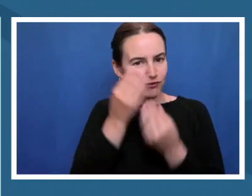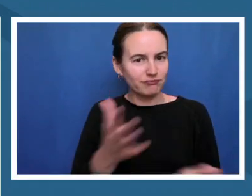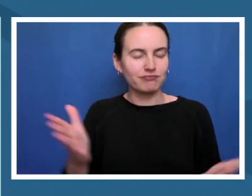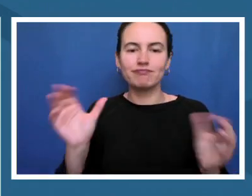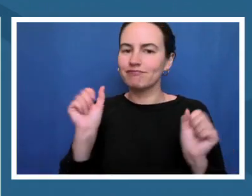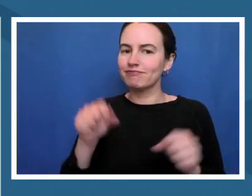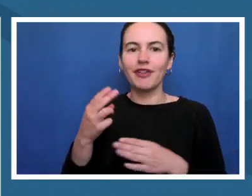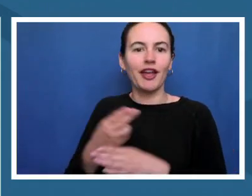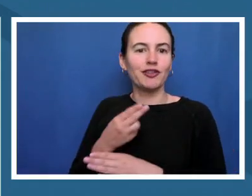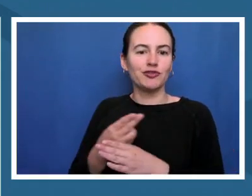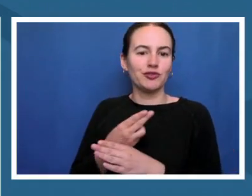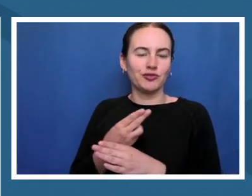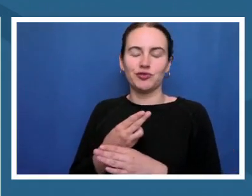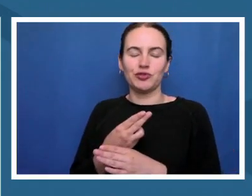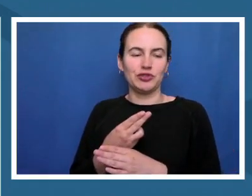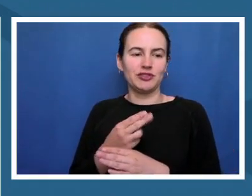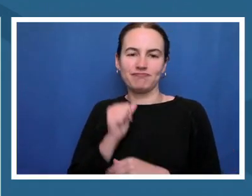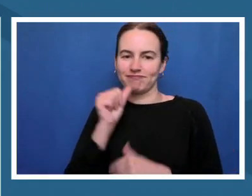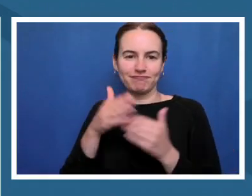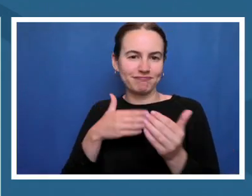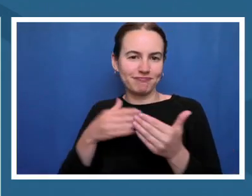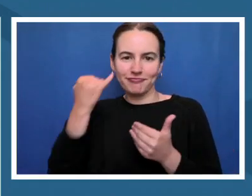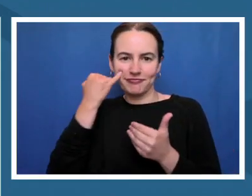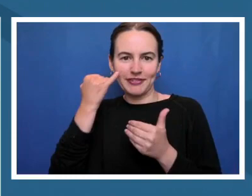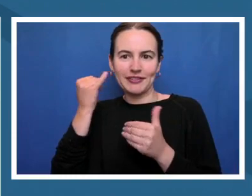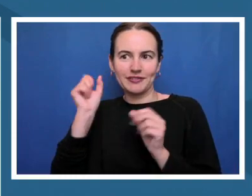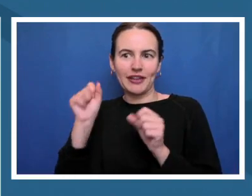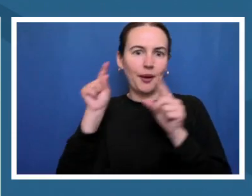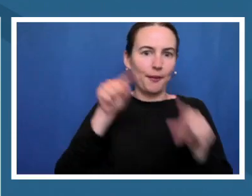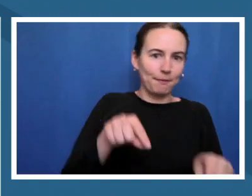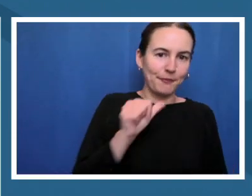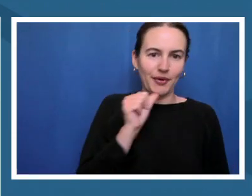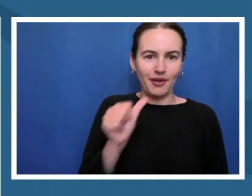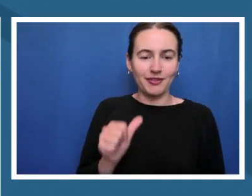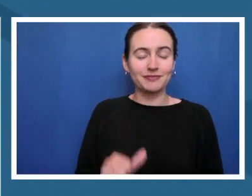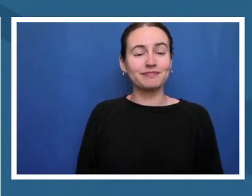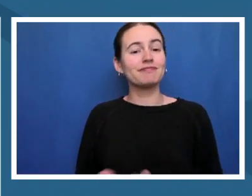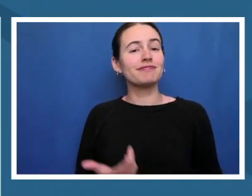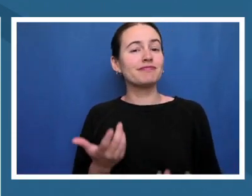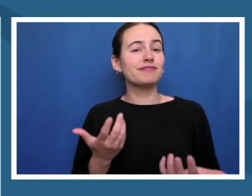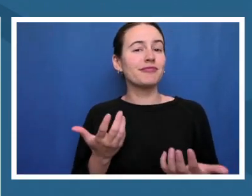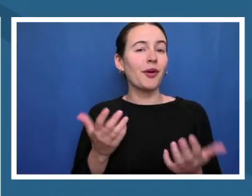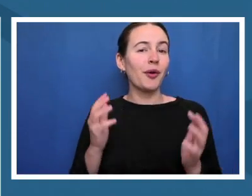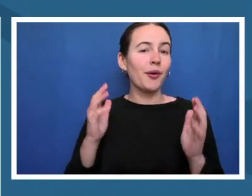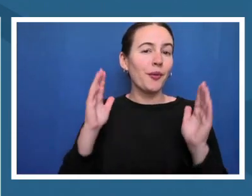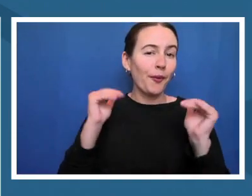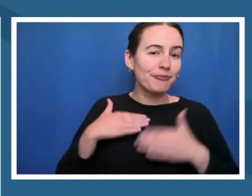you can actually come to the museum but we hope that you enjoyed today and thank